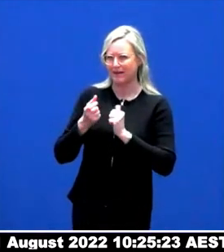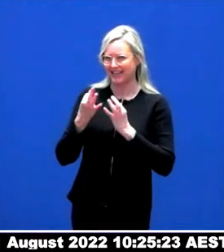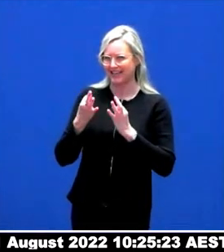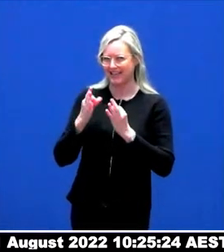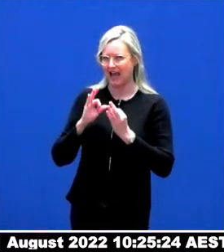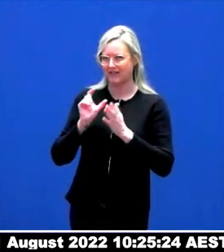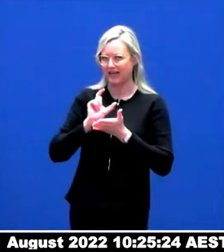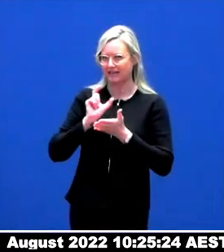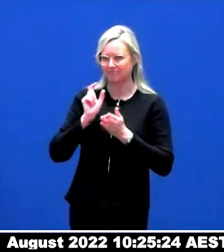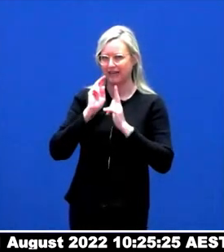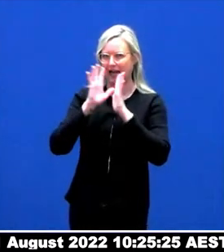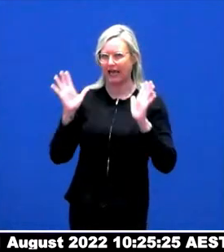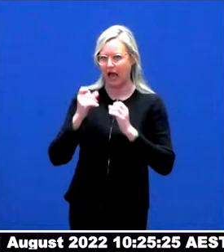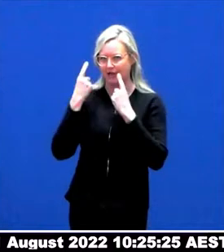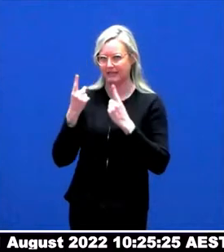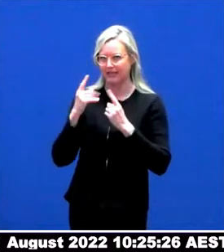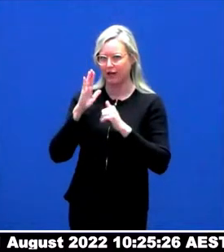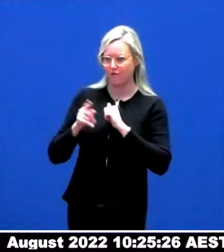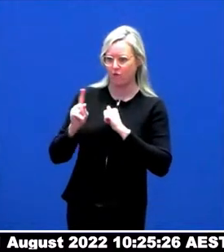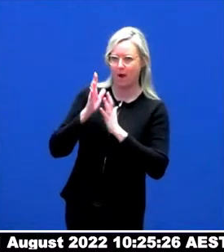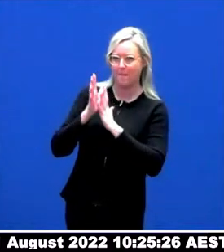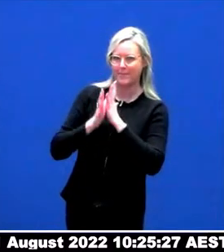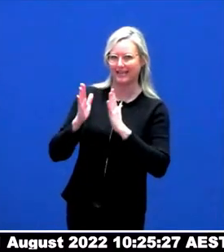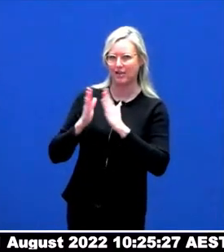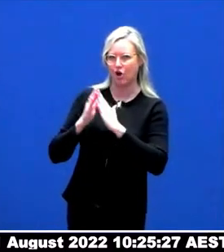Is that a weakness of the Agreement if it doesn't have a definition of "homelessness"?